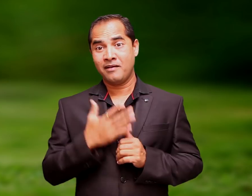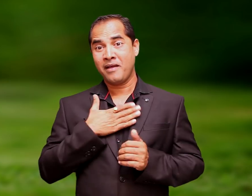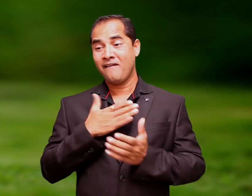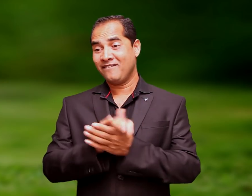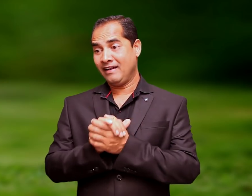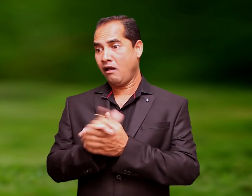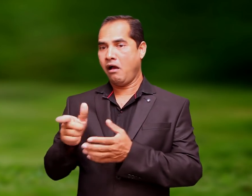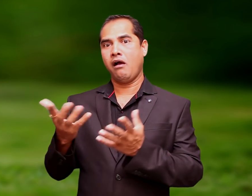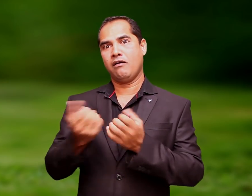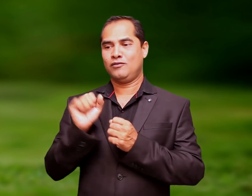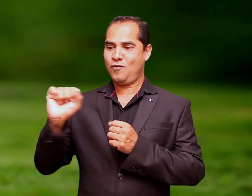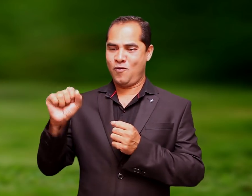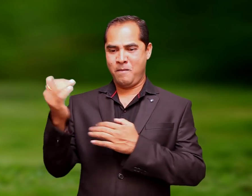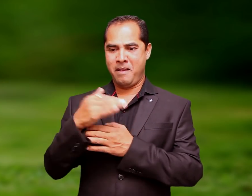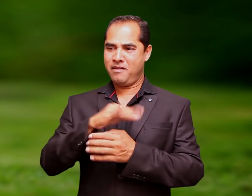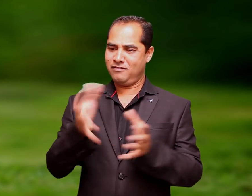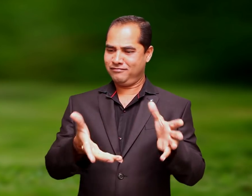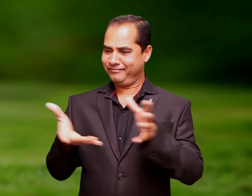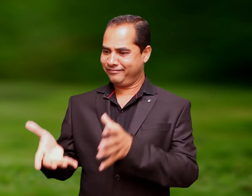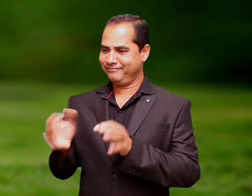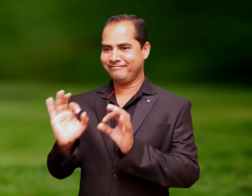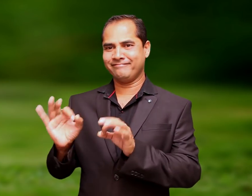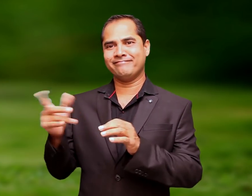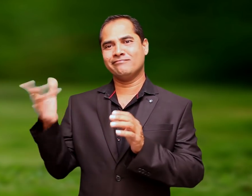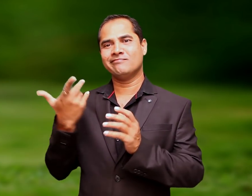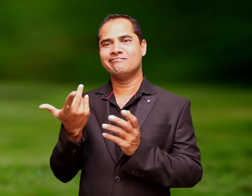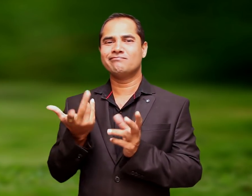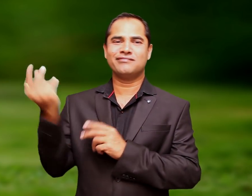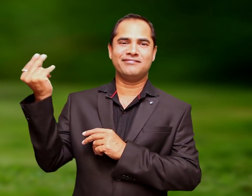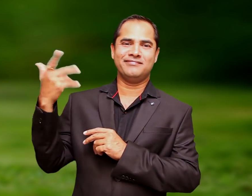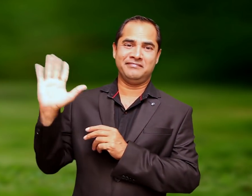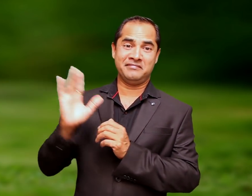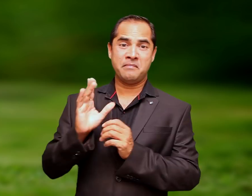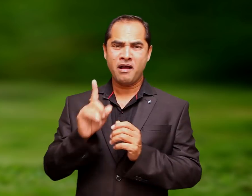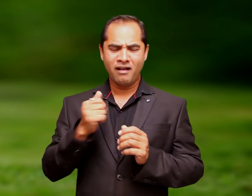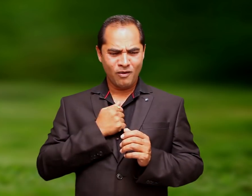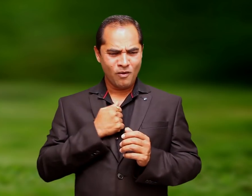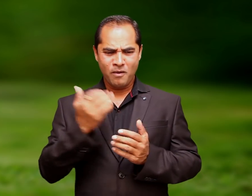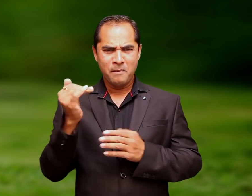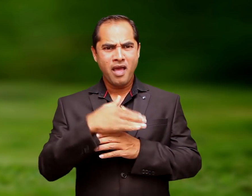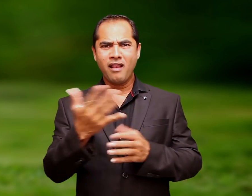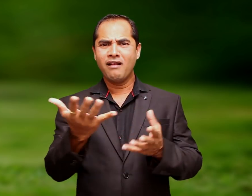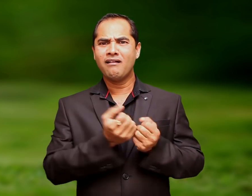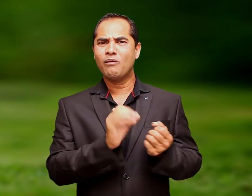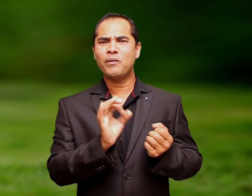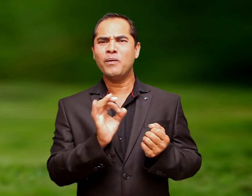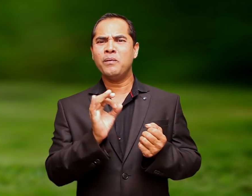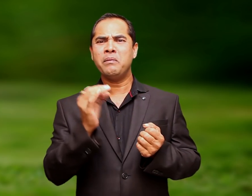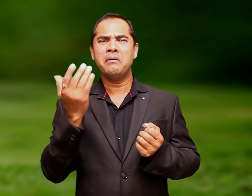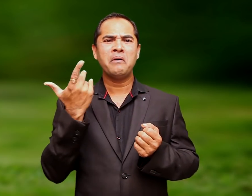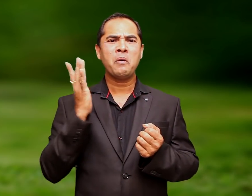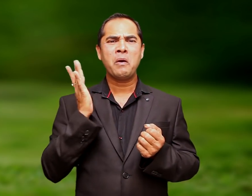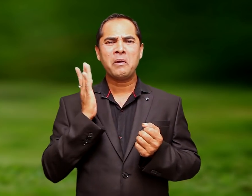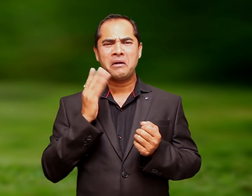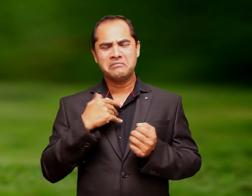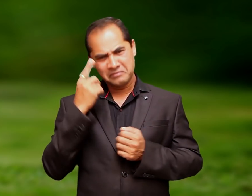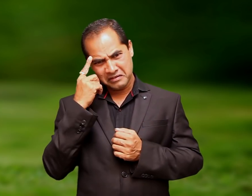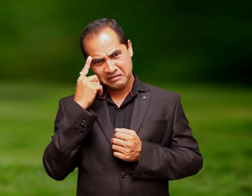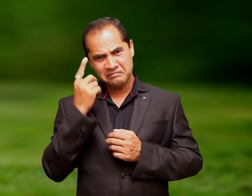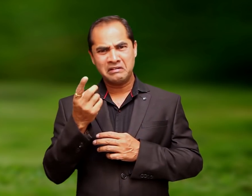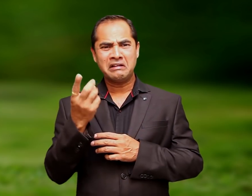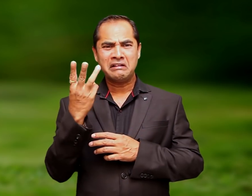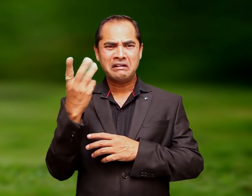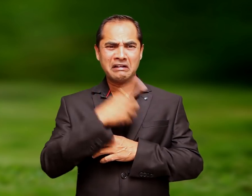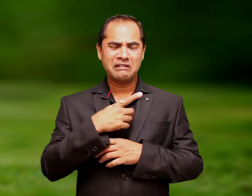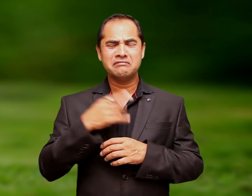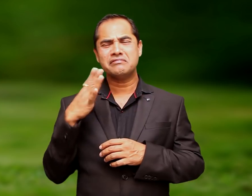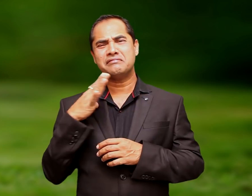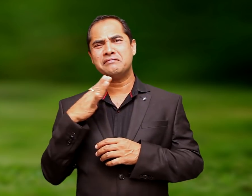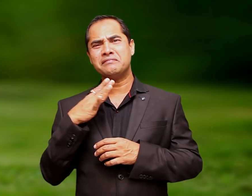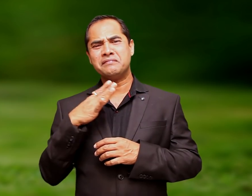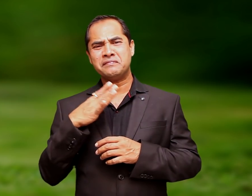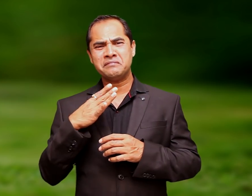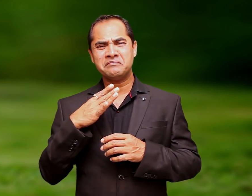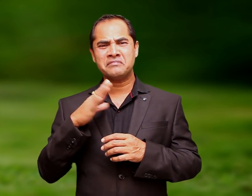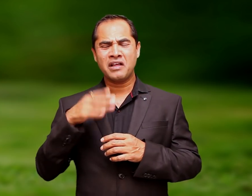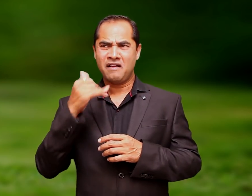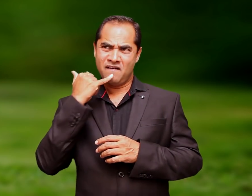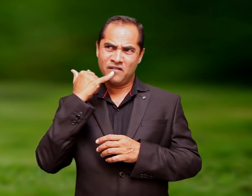his mail and went away. But my mail was not there. I had to wait three days, call